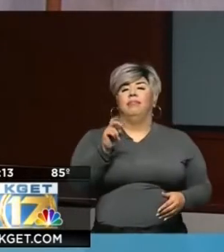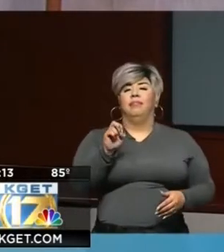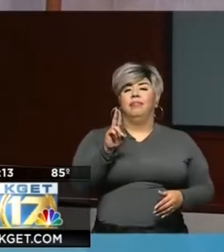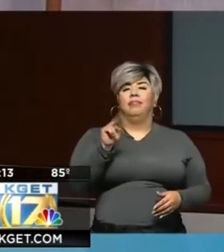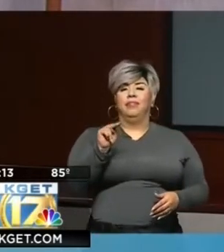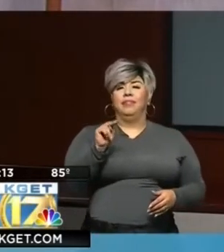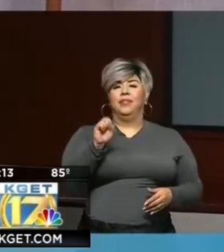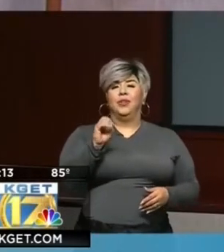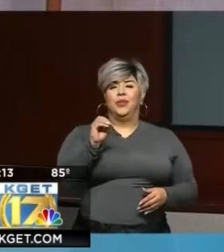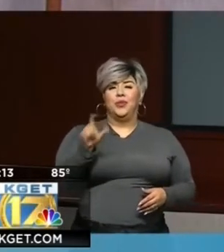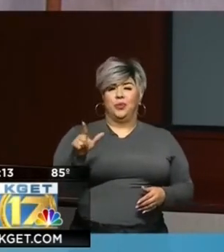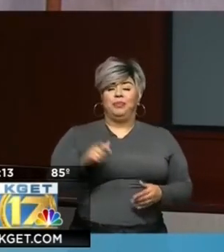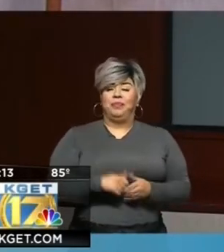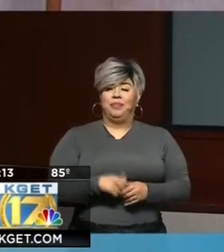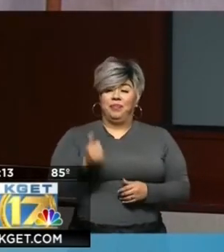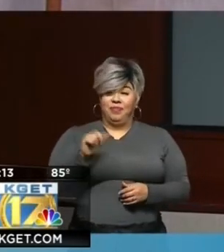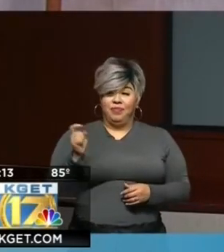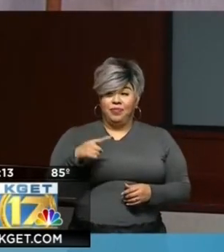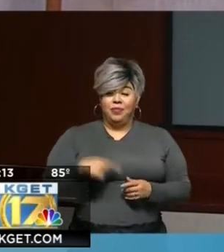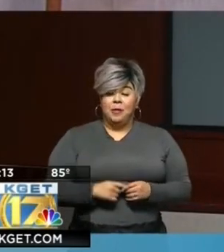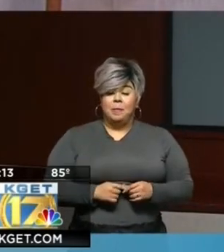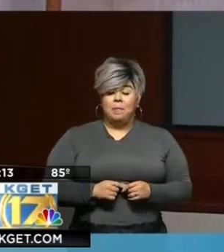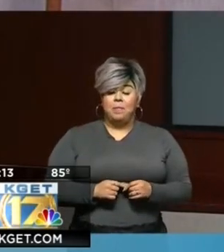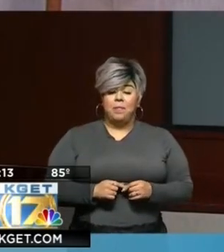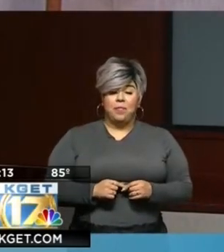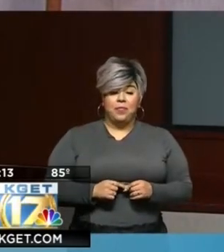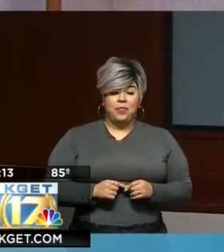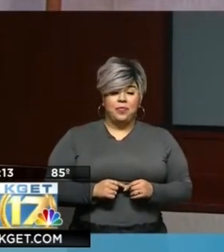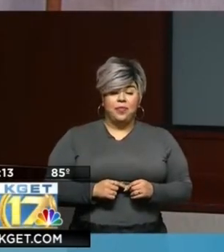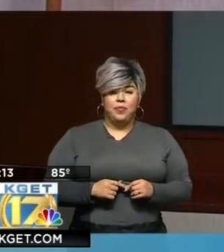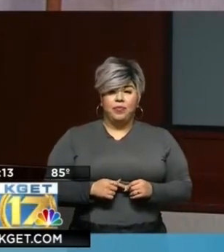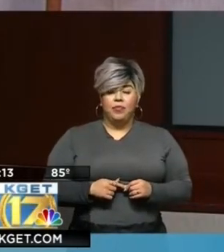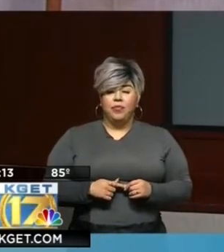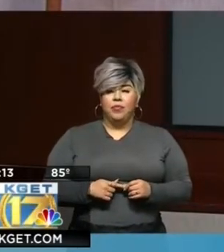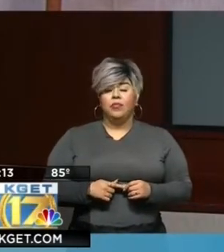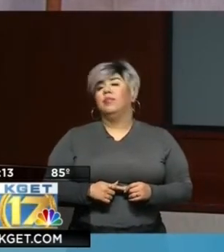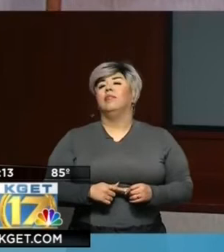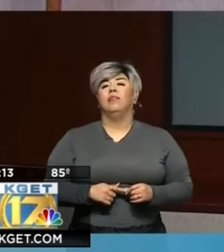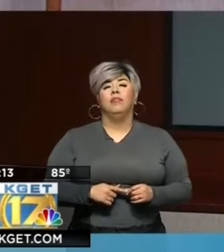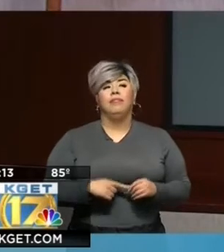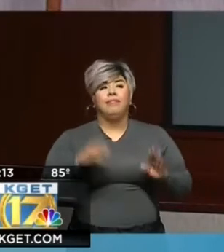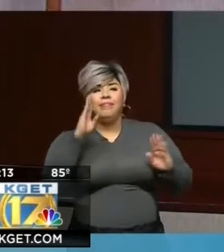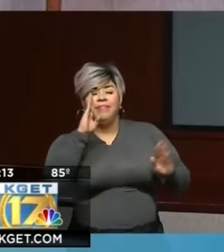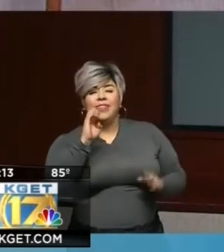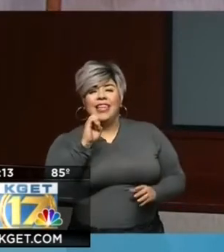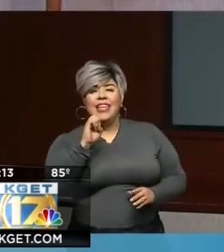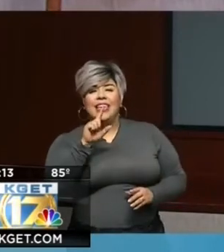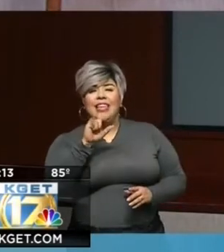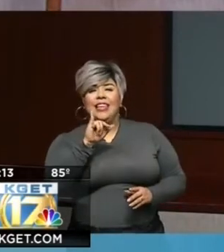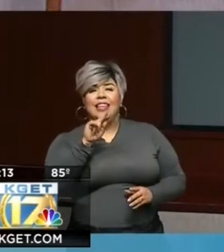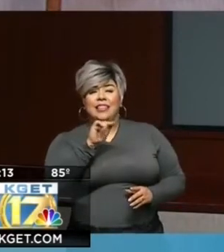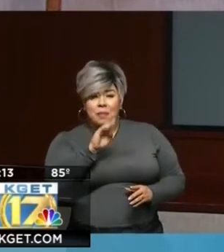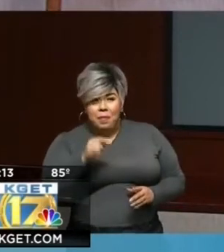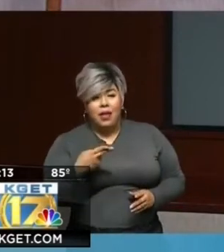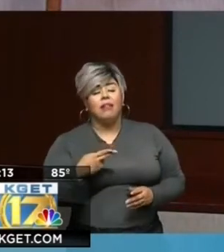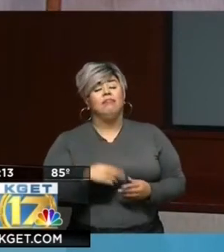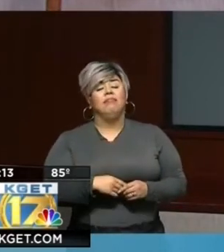THANK YOU. OUR NEXT OUTLET IS KERN SOL. ANYONE ON THE LINE WITH